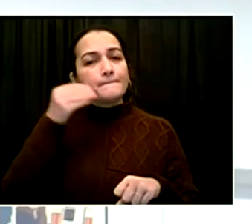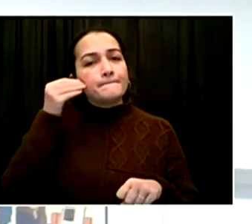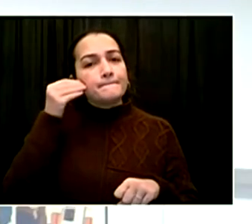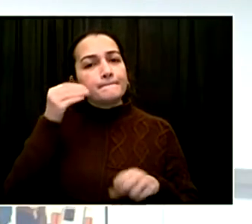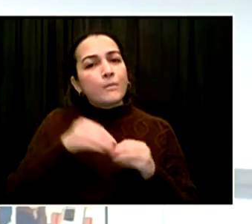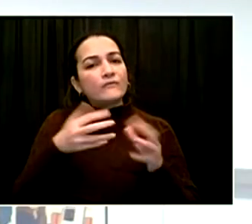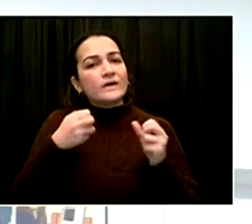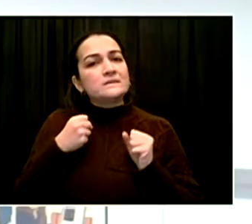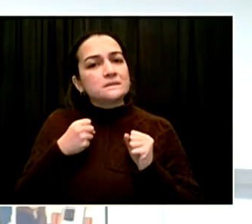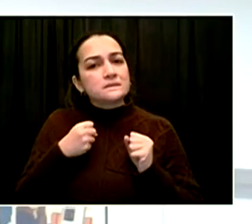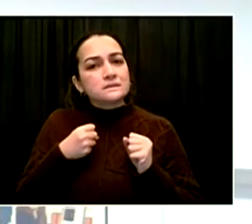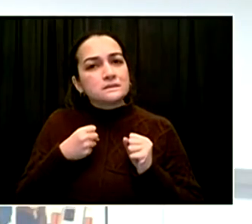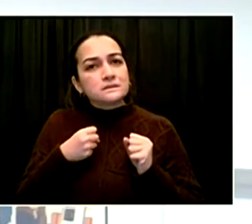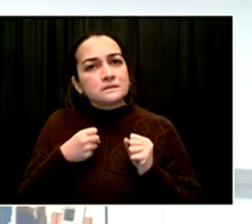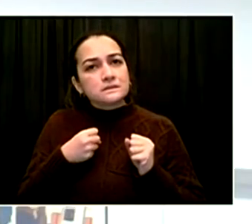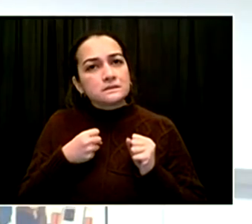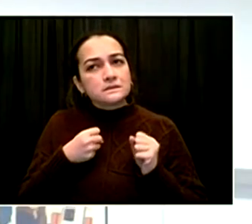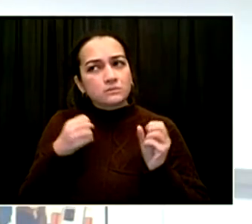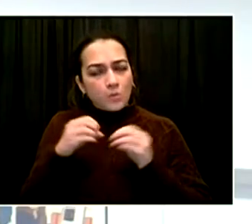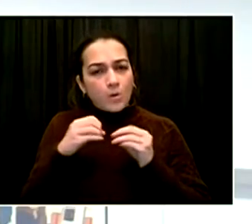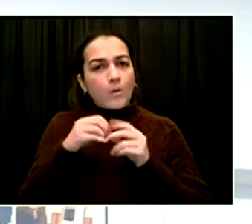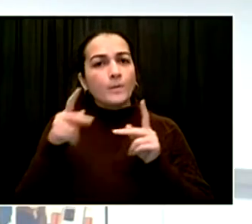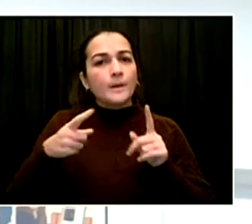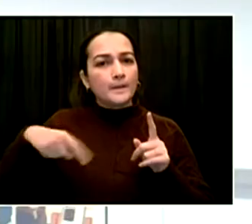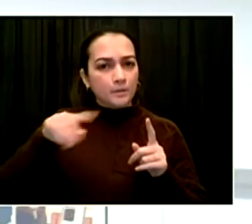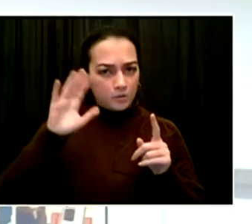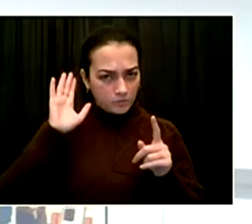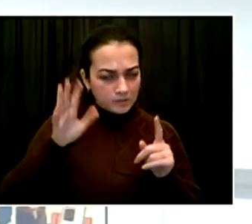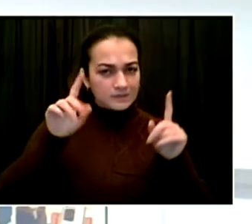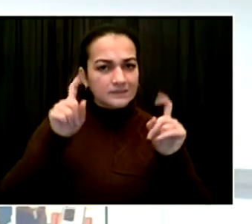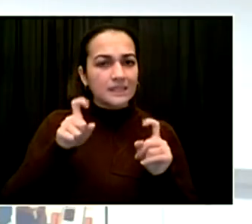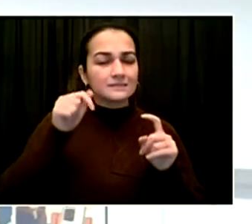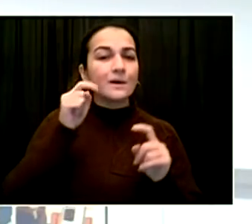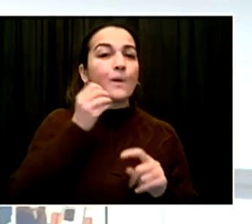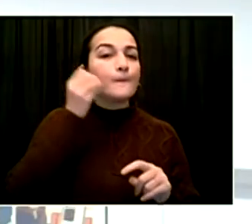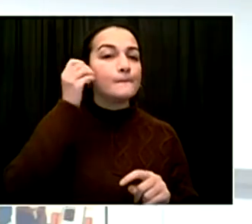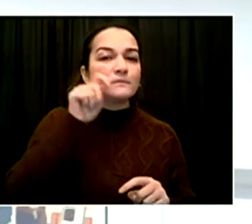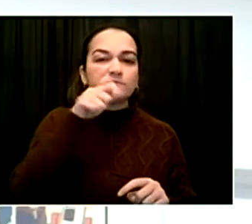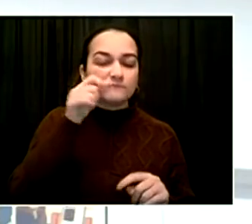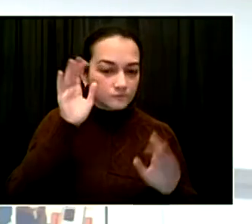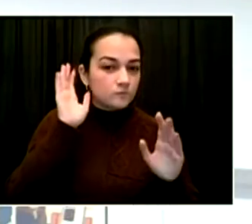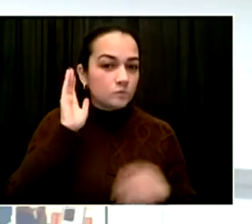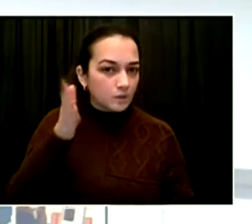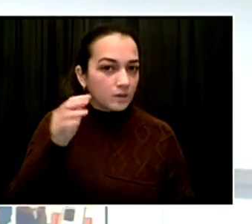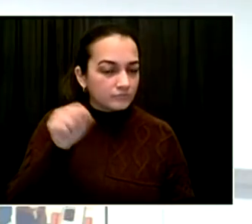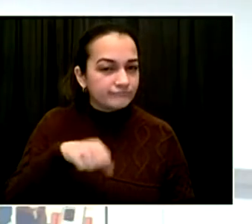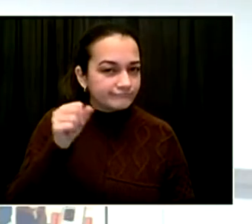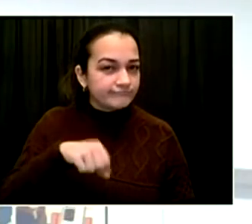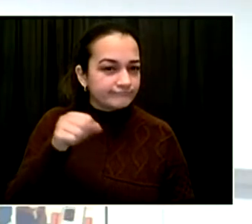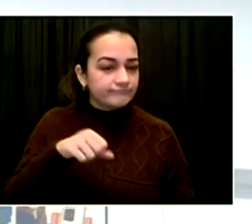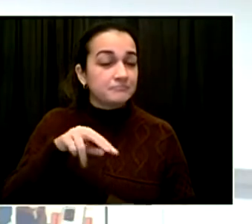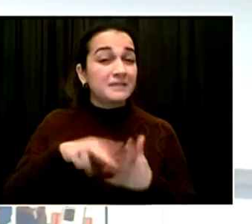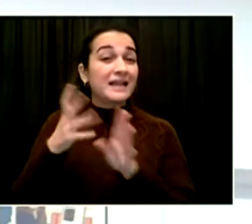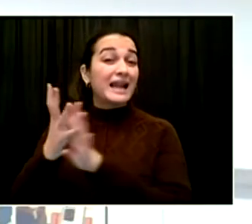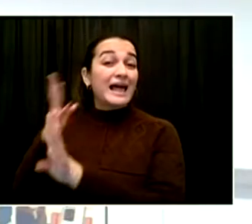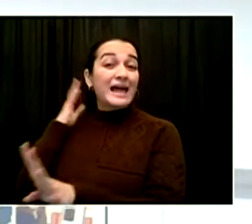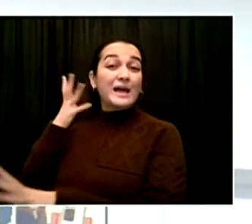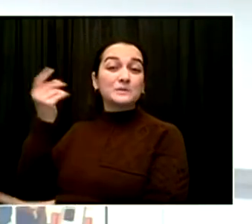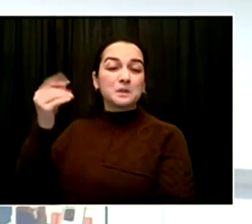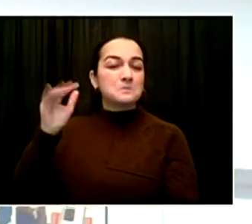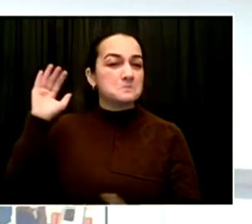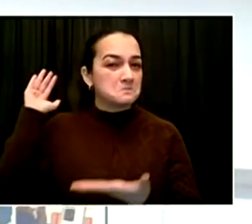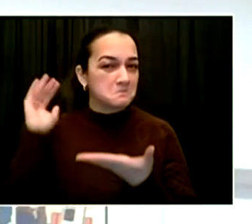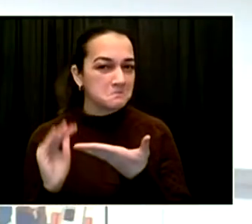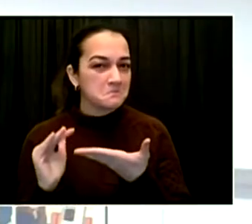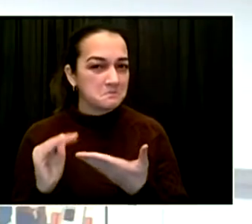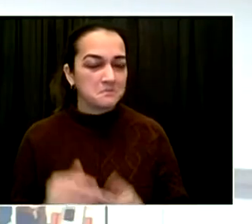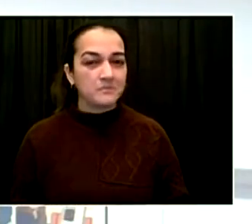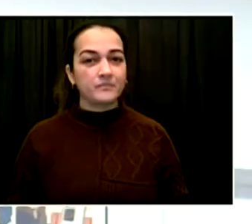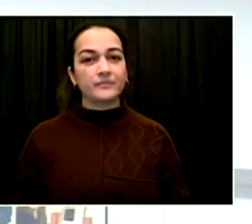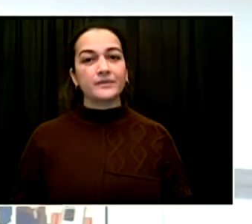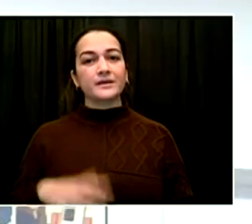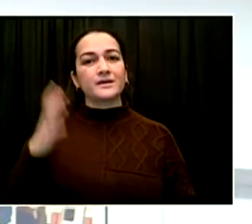RAPID SELF TEST OR RAPID HOME